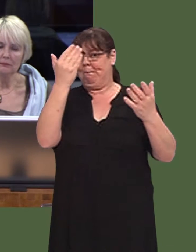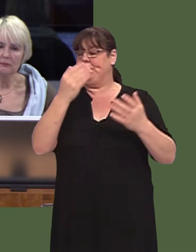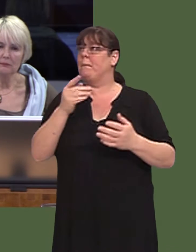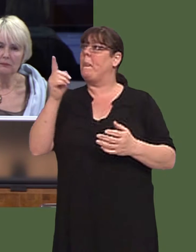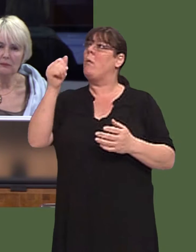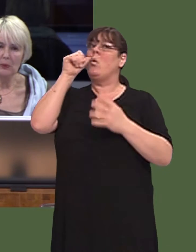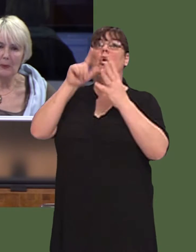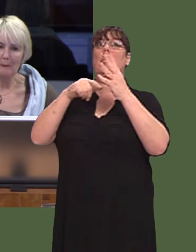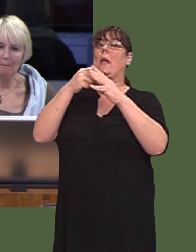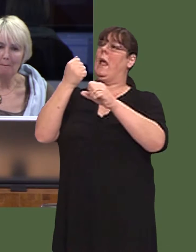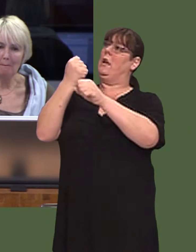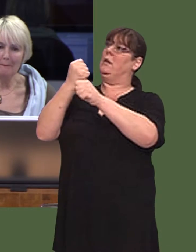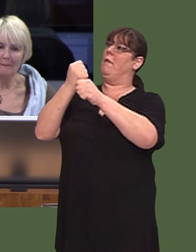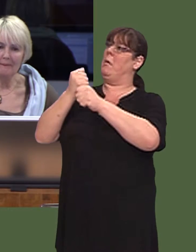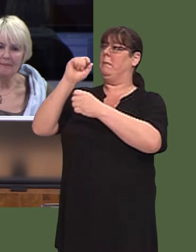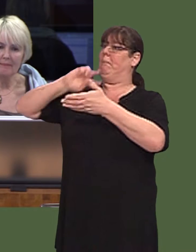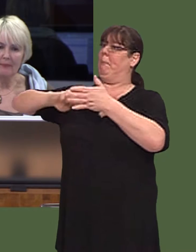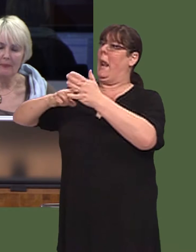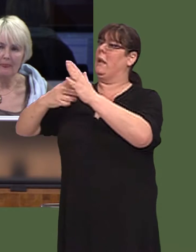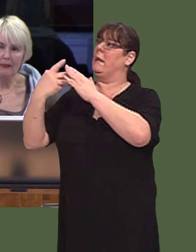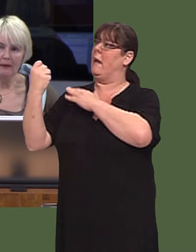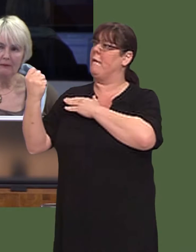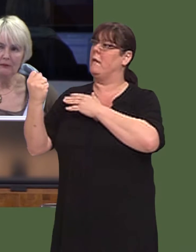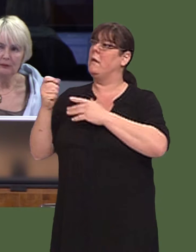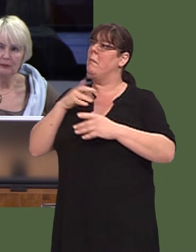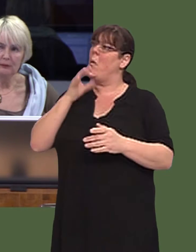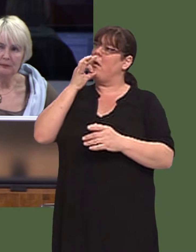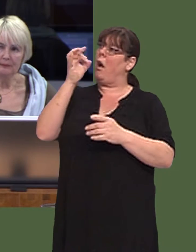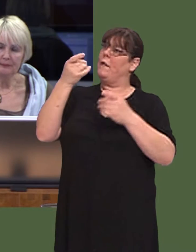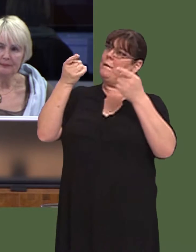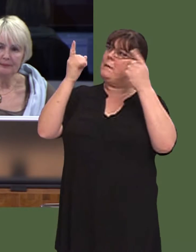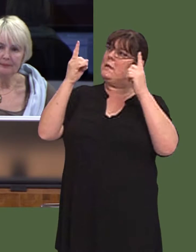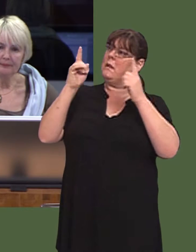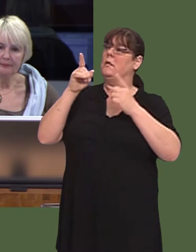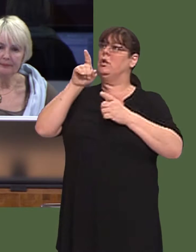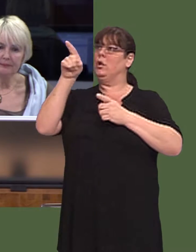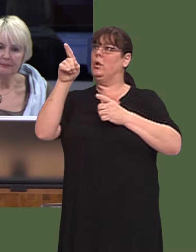We know what the UK Government agenda is, but, First Minister, you have levers too to